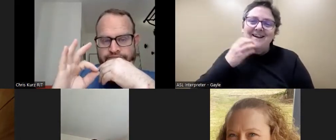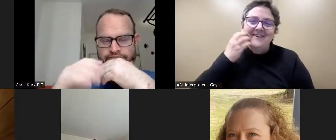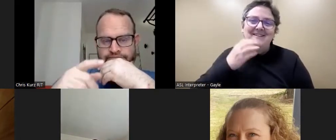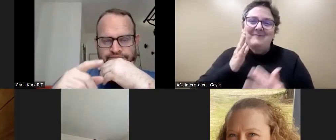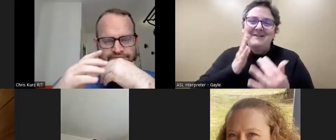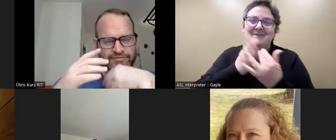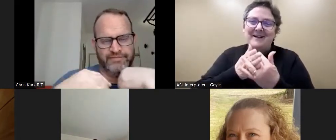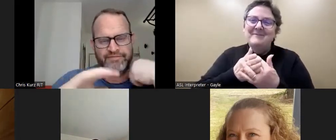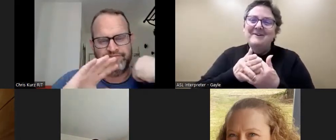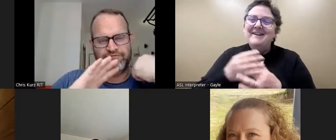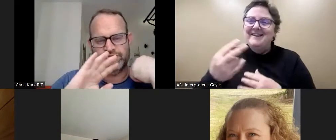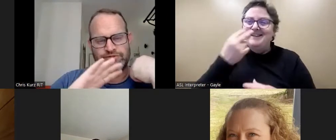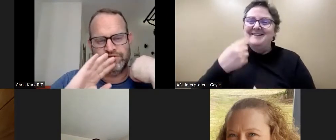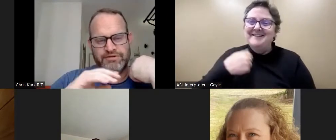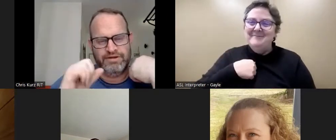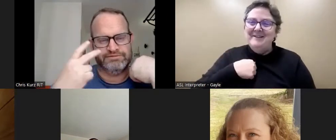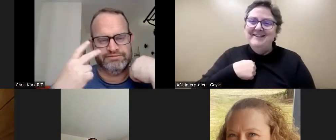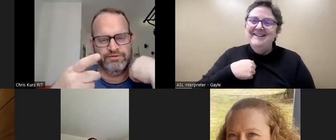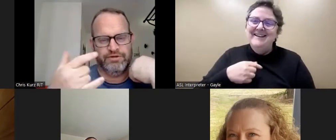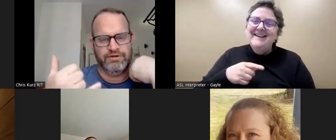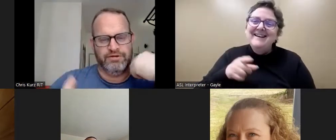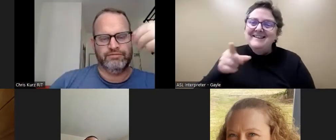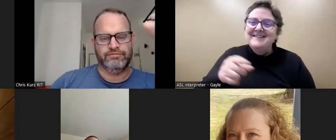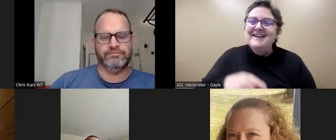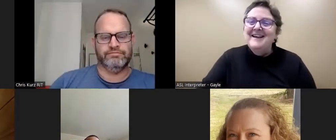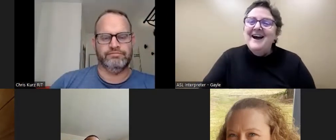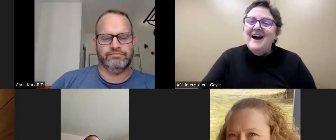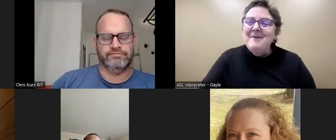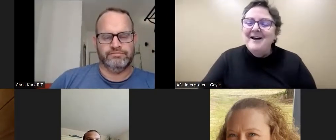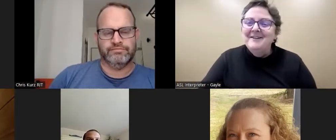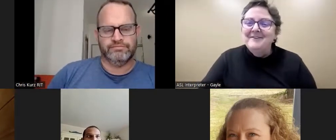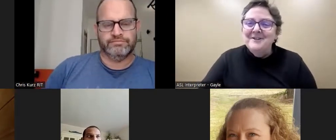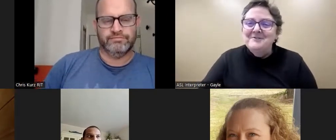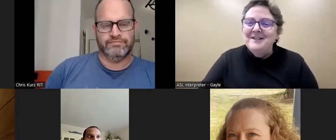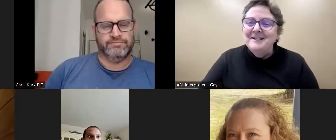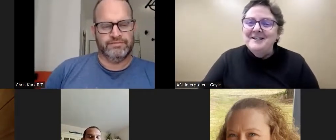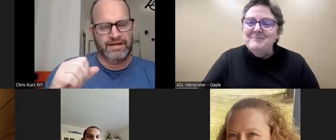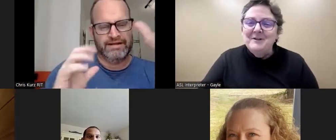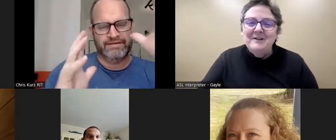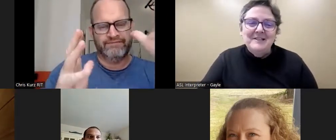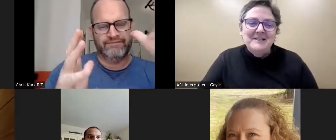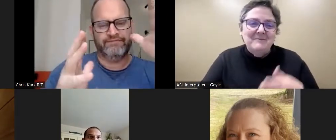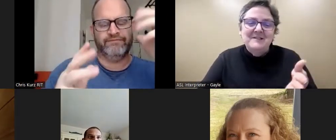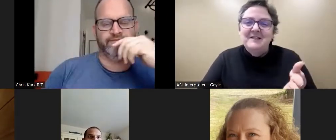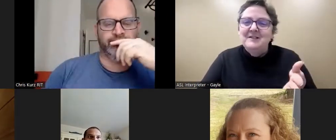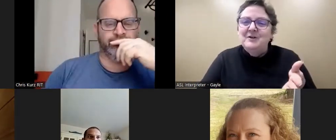Every time I speak up, then he can see me. I'm having a frustrating experience because he could only